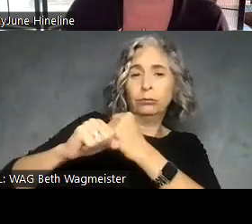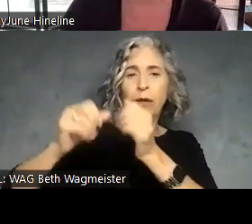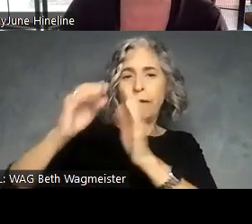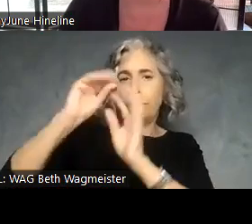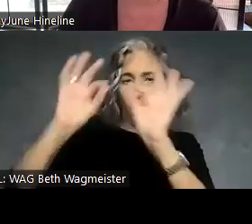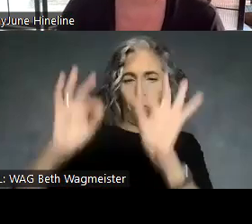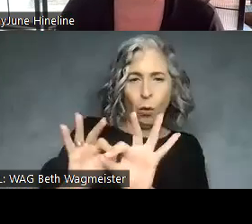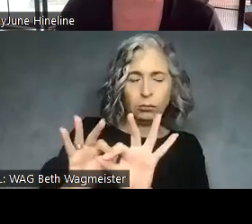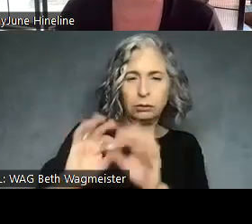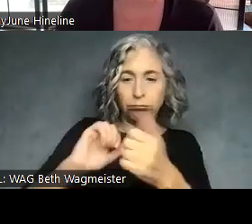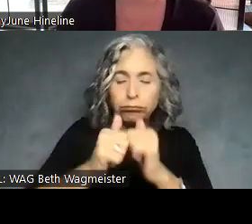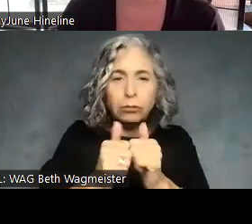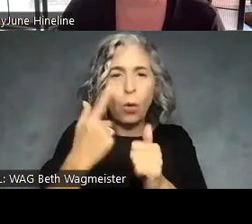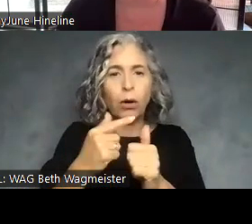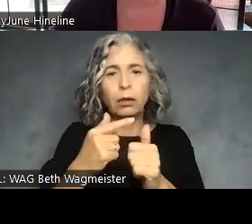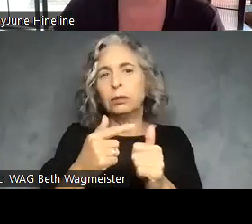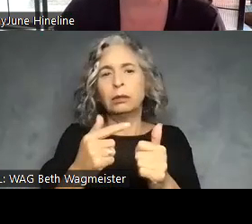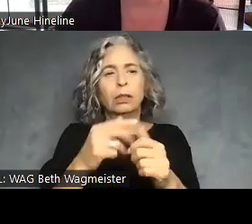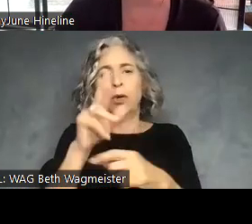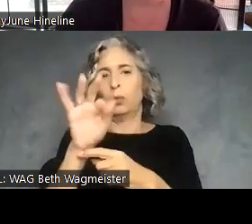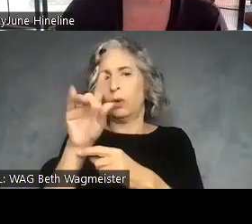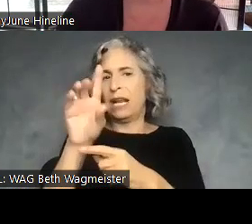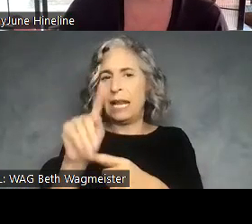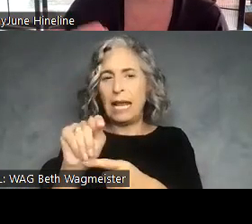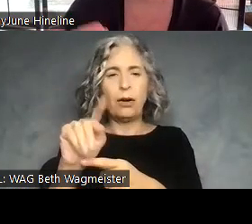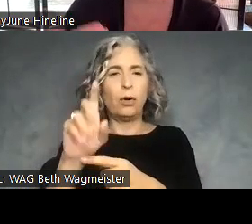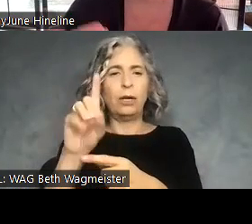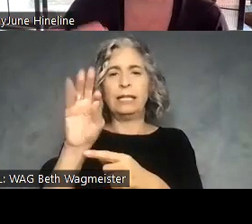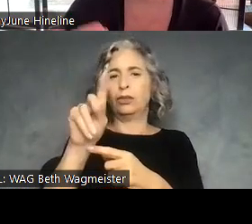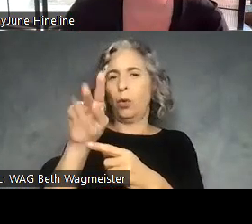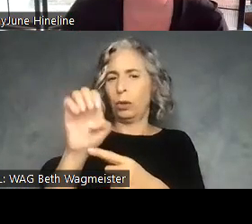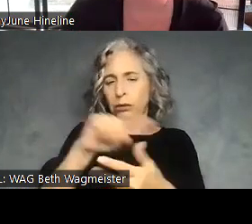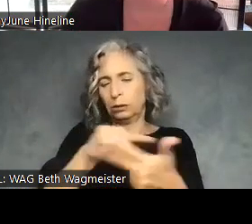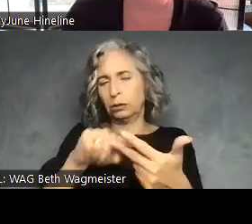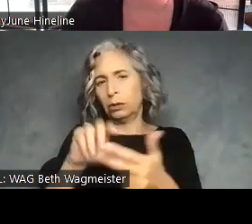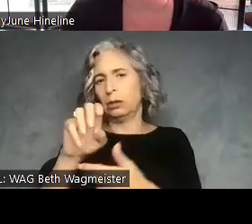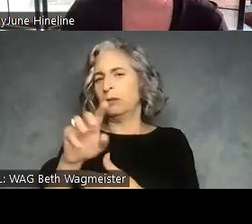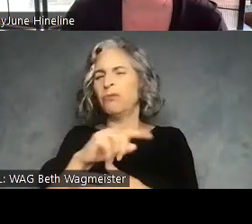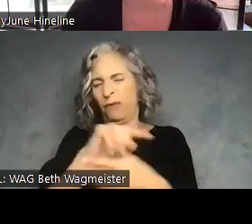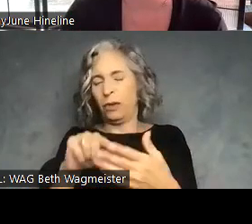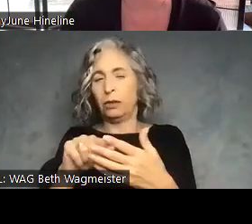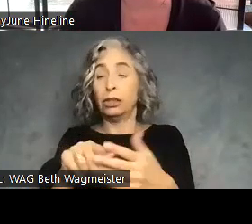are behind a paywall. Product demos will ask for email so they can track and sell the products.